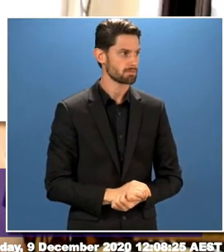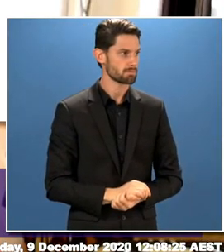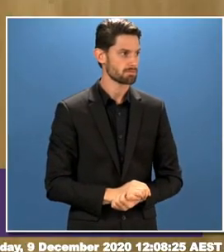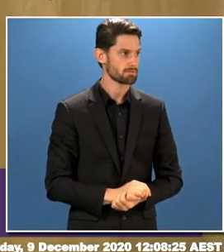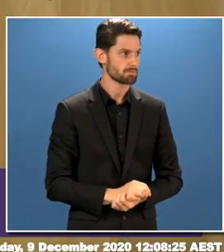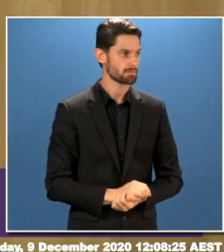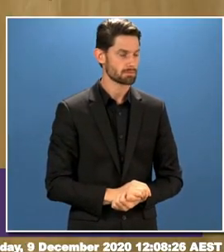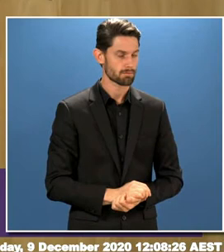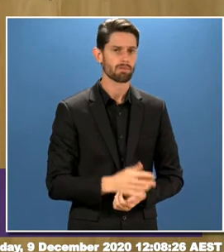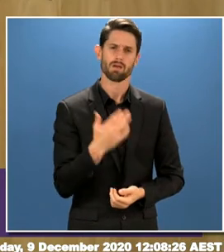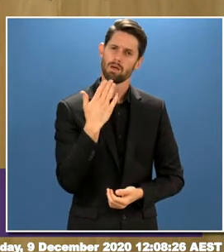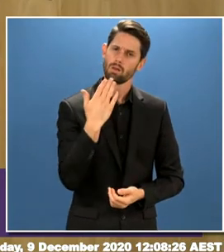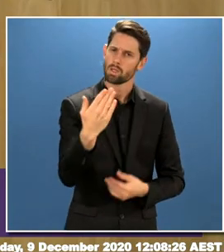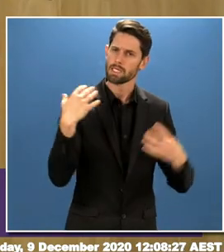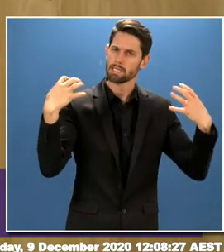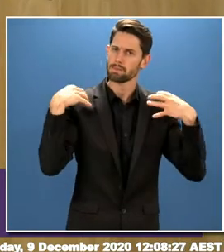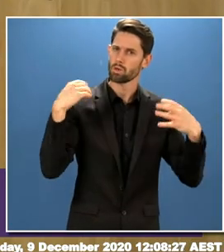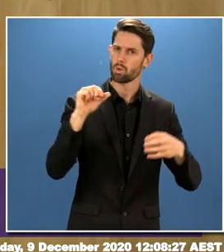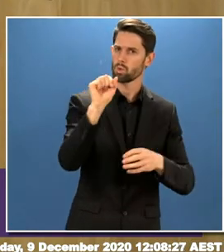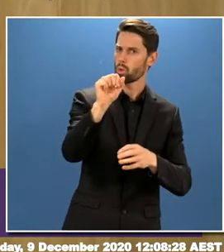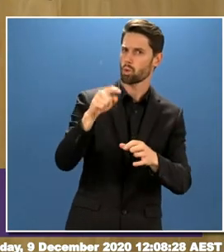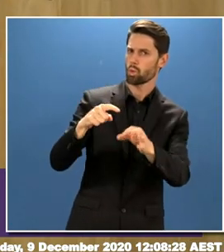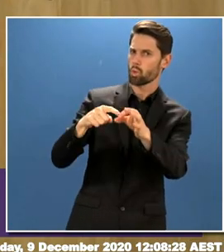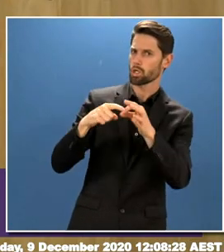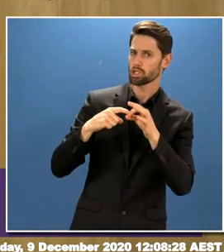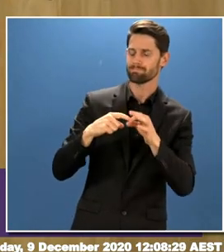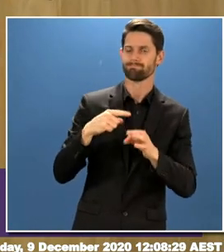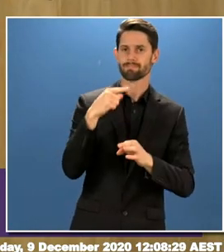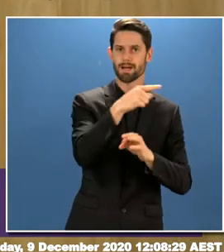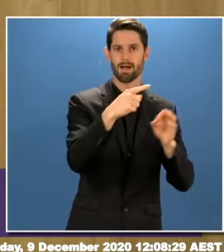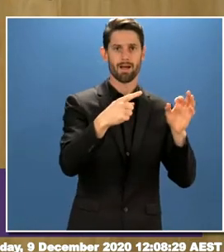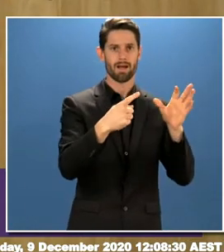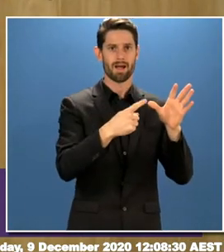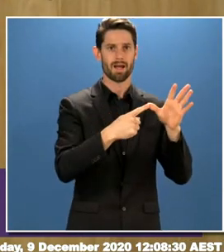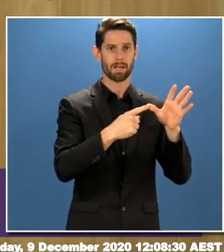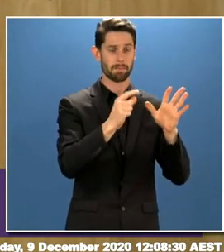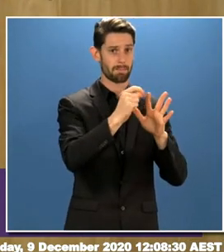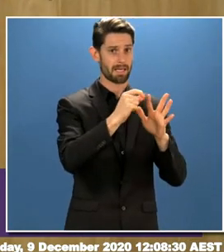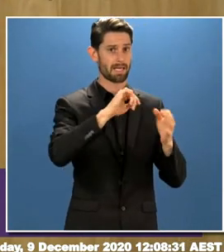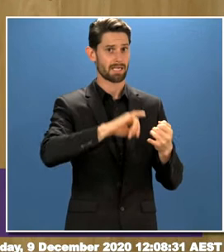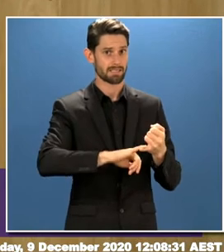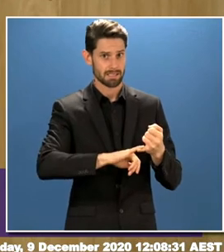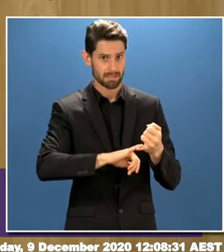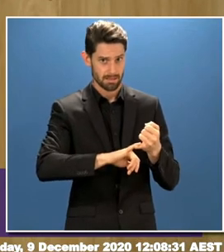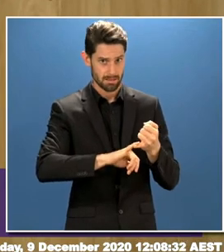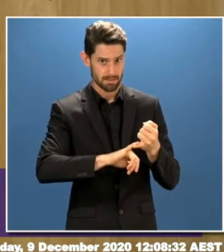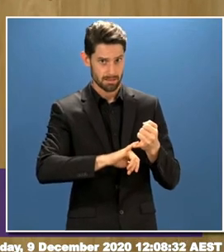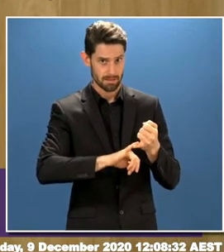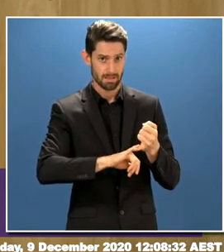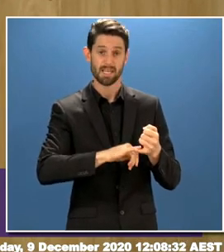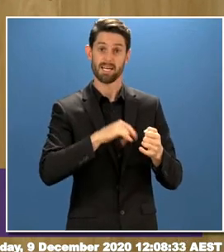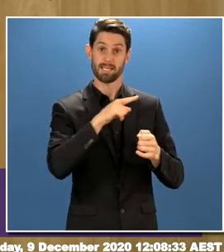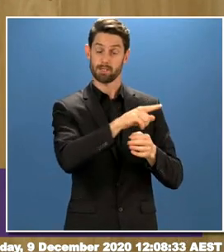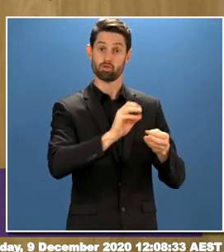I know the APS for people with disability employment strategy